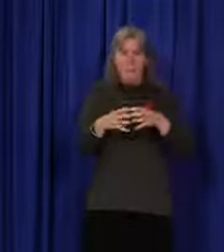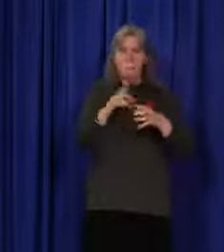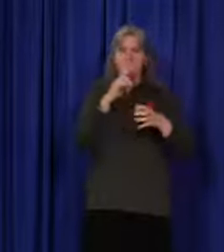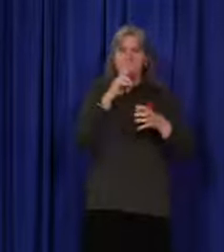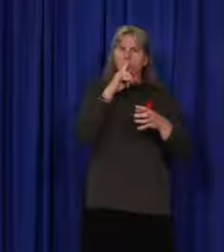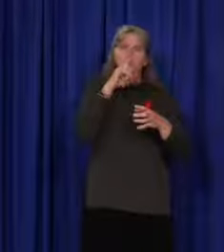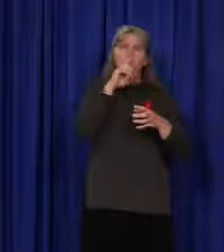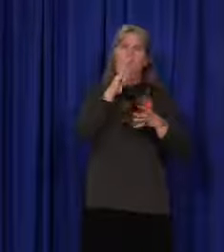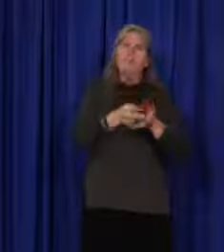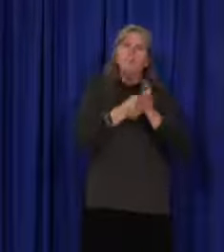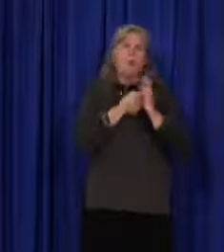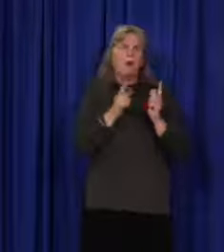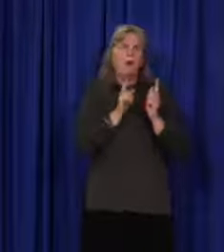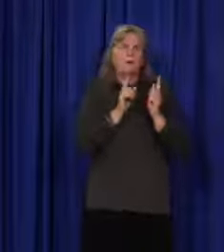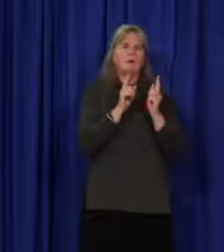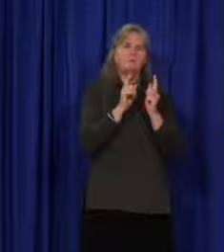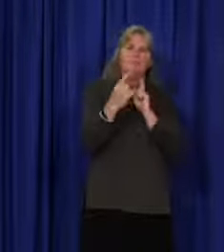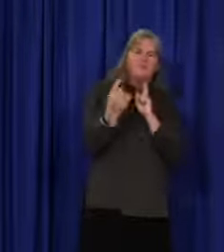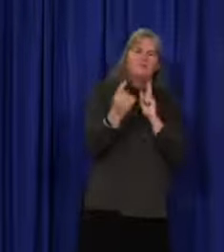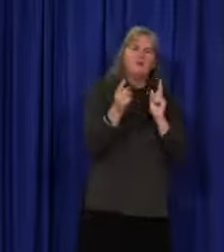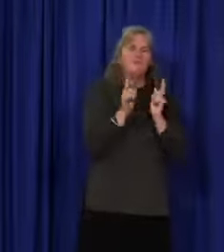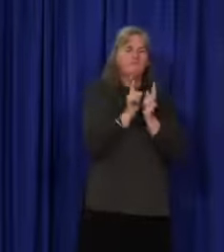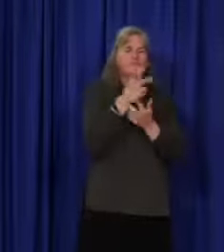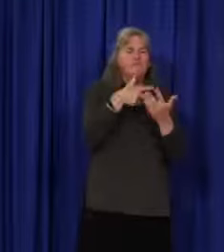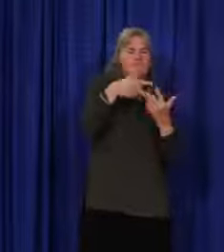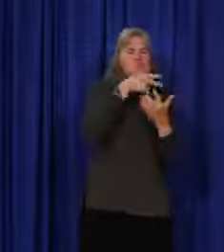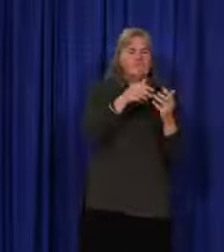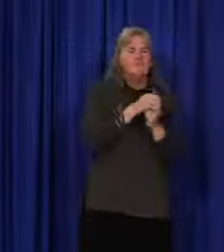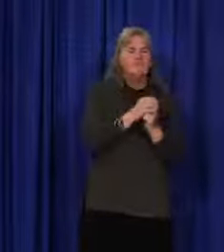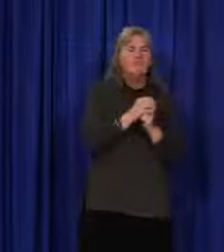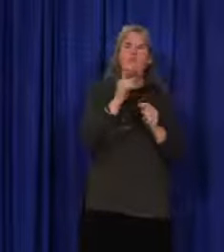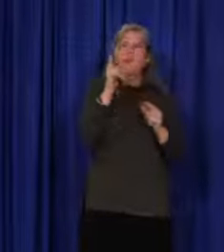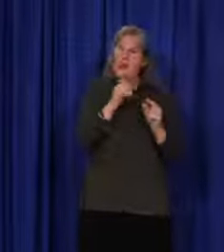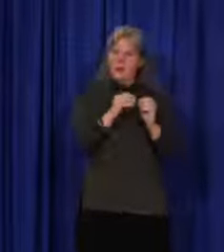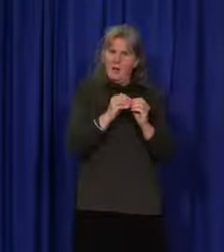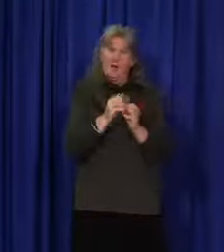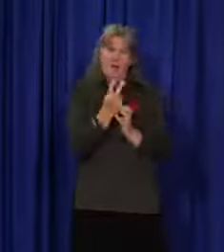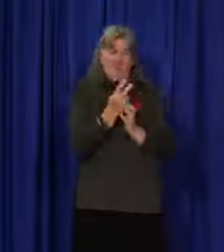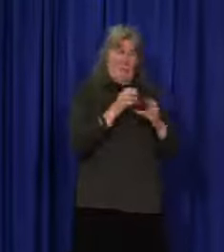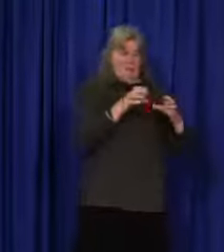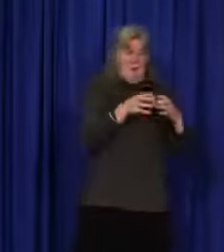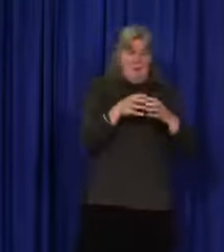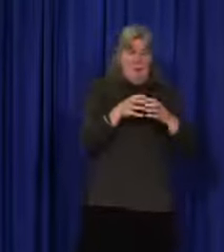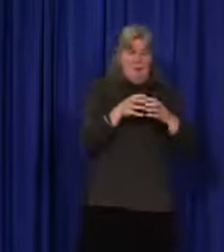plans for events that involve larger groups, reviewing them for adherence to public health